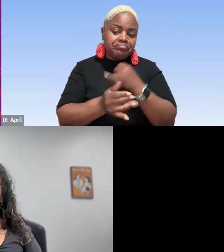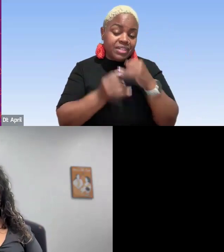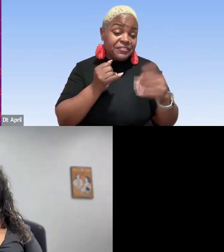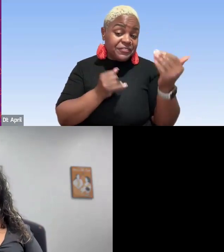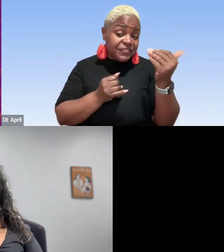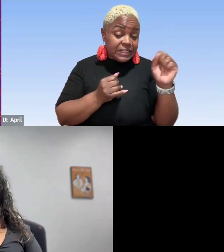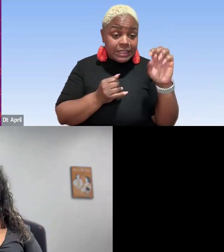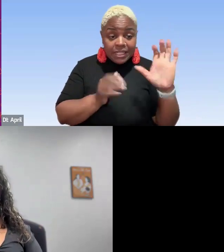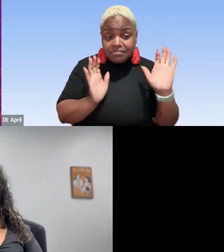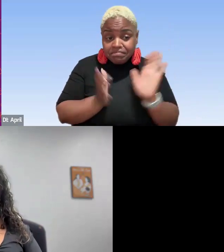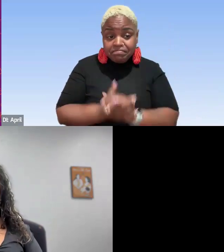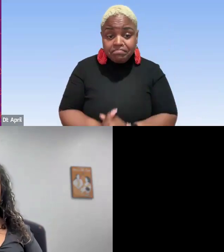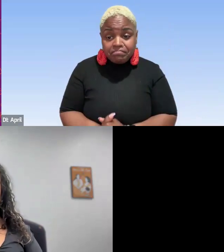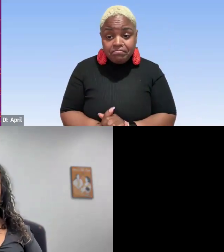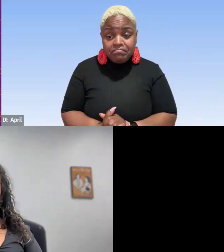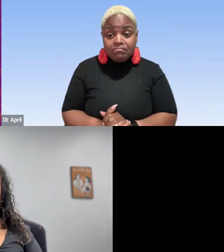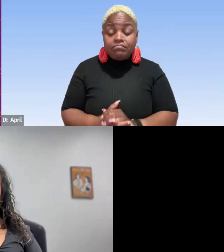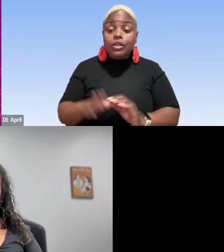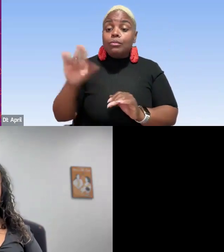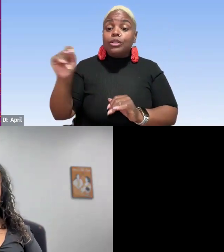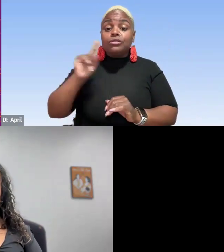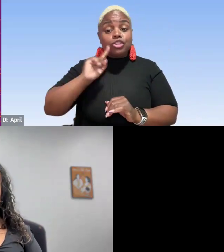Absolutely. And I think that there's a way that we can maybe, um,